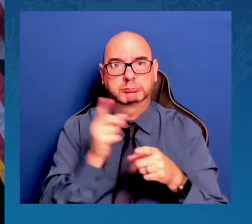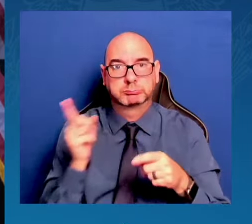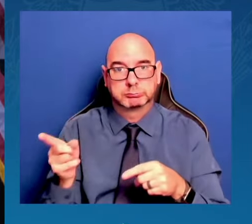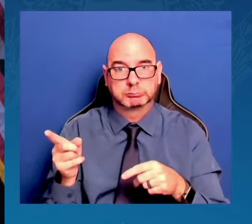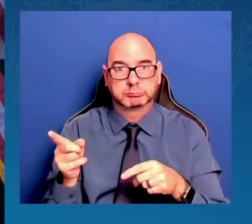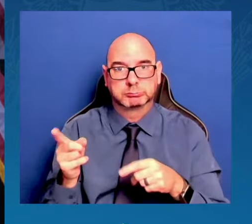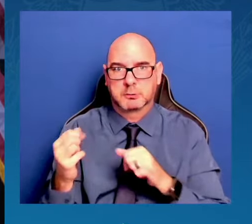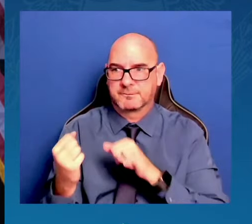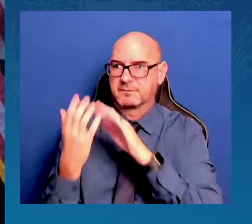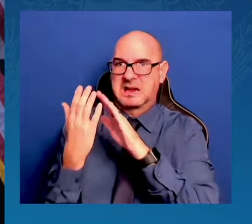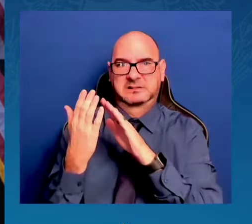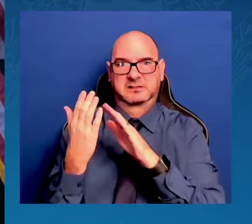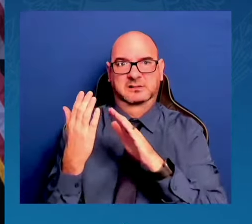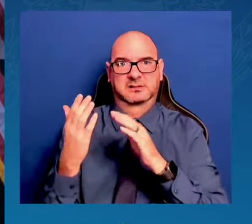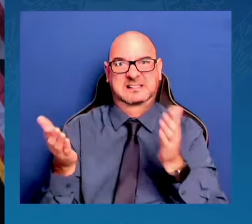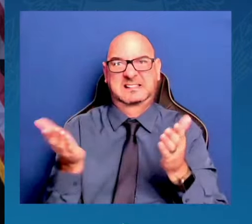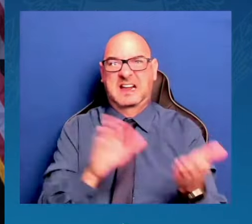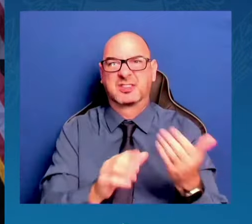and efforts to take away her medical license.